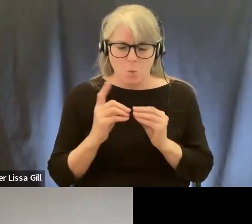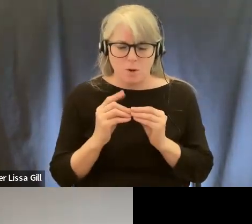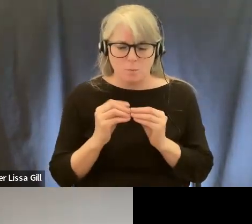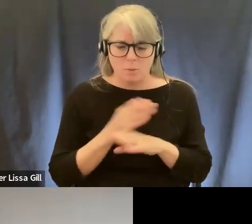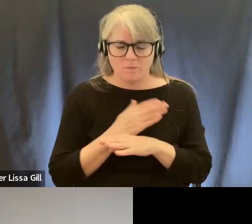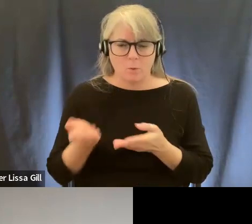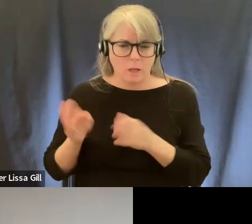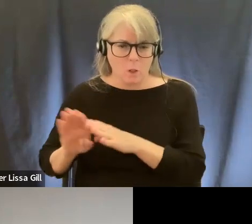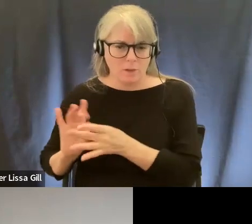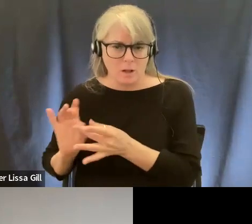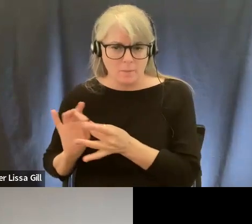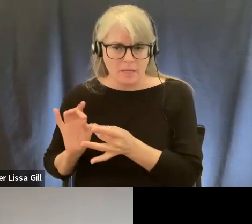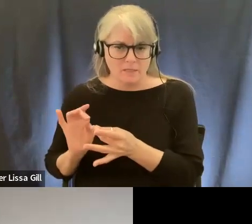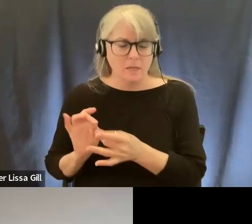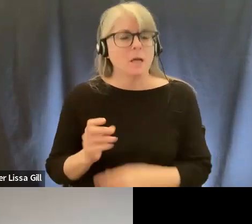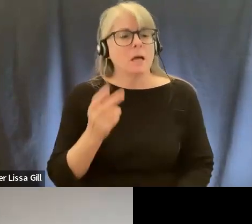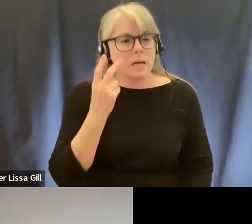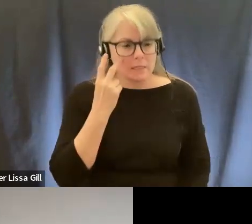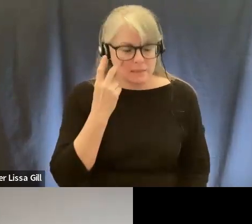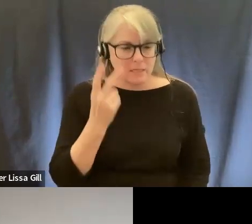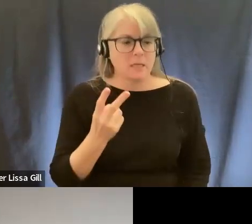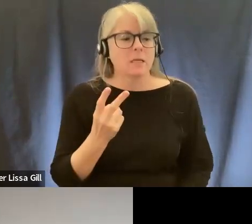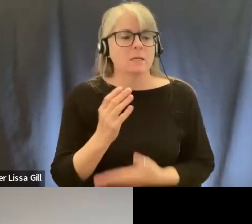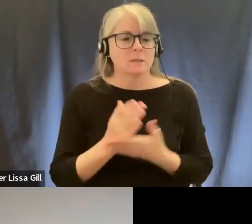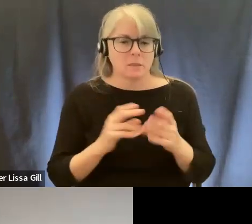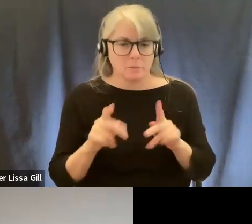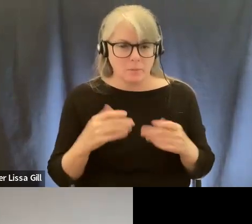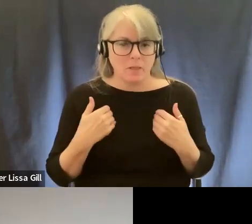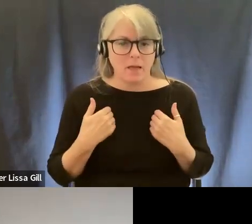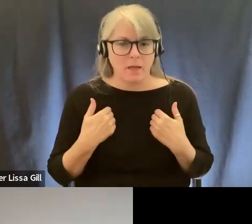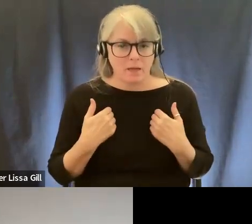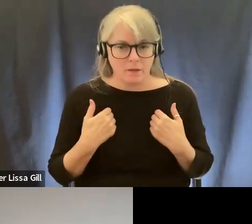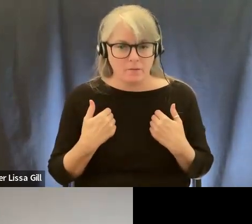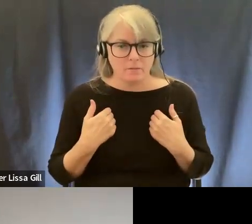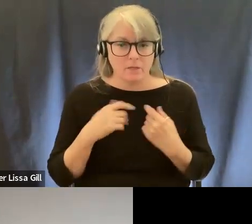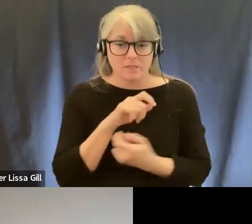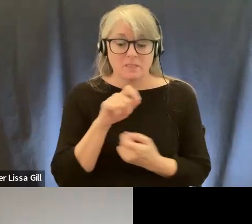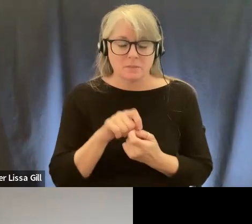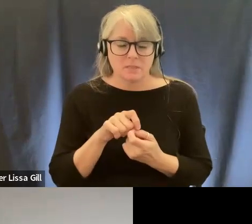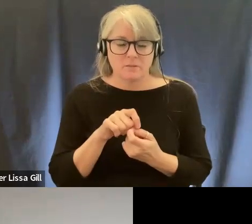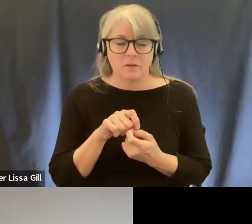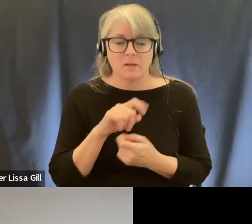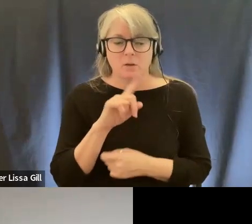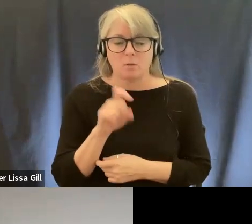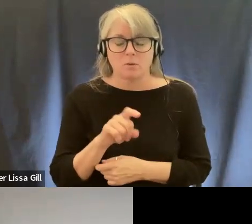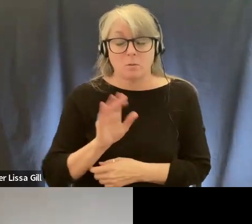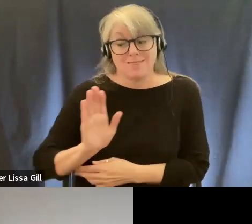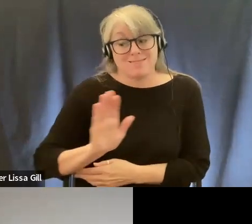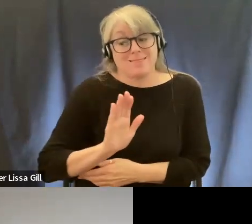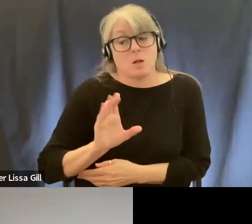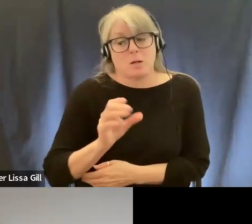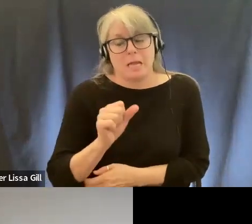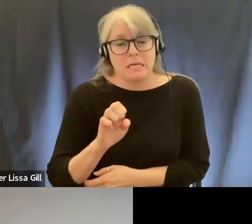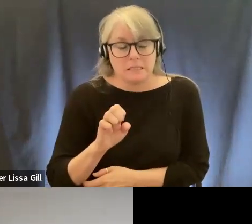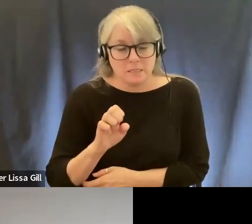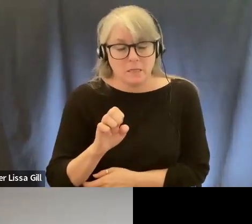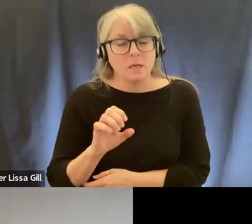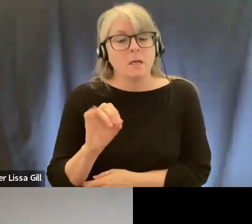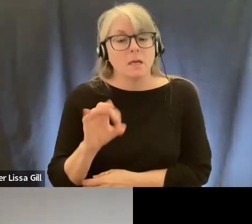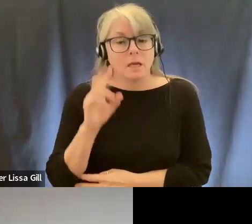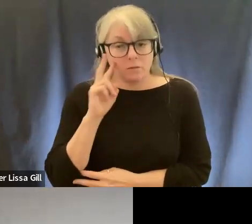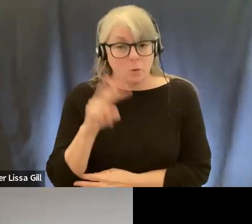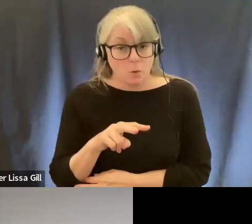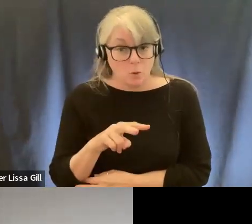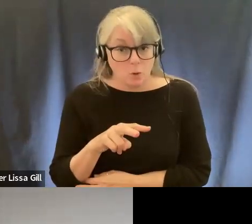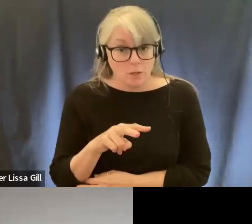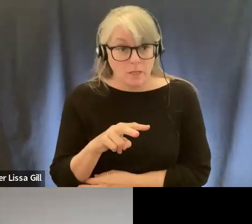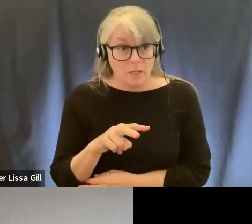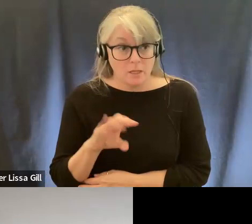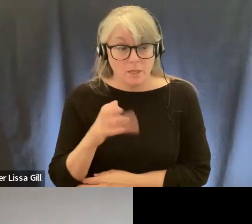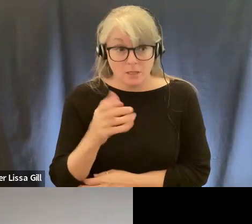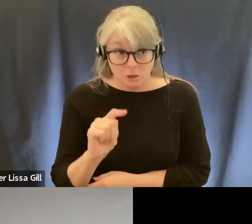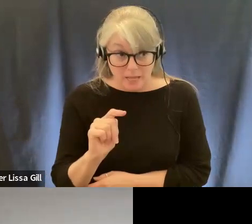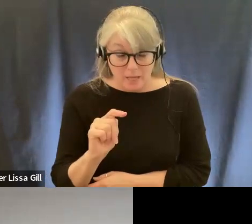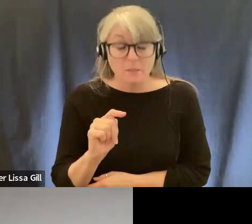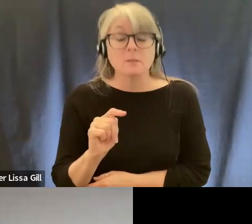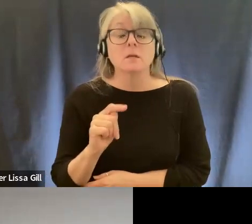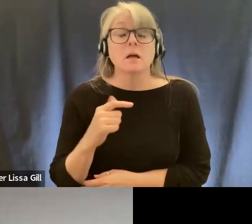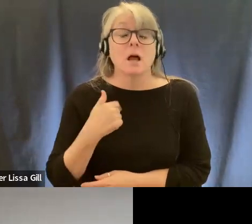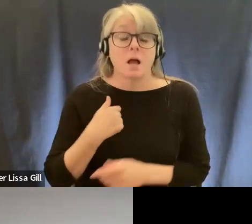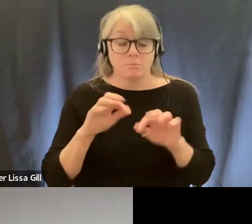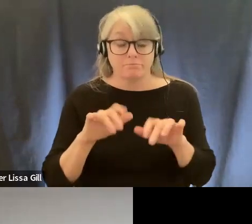I do see there are some people that do have more specific questions about their cases. If you look in the in the chat box I have put in the link.